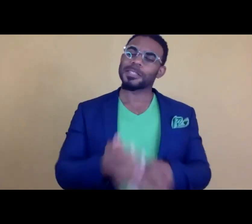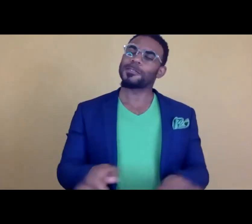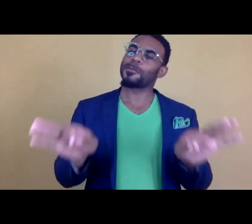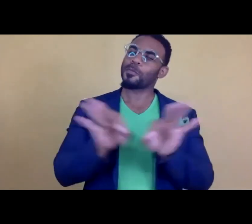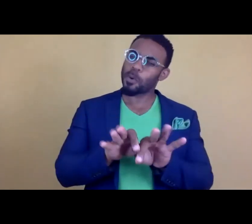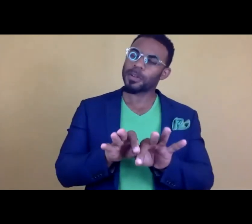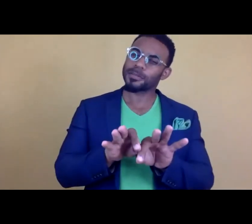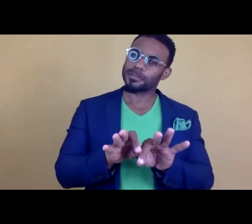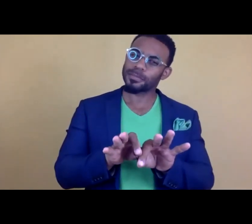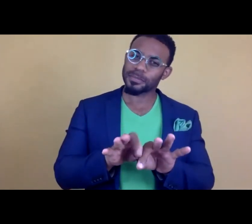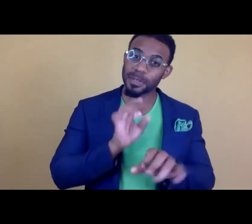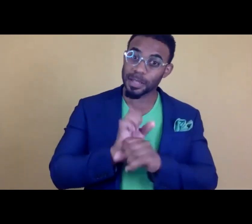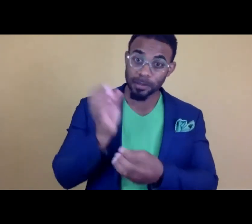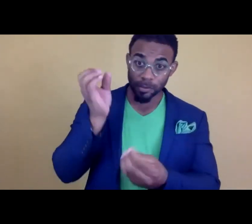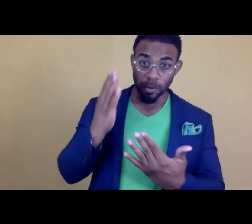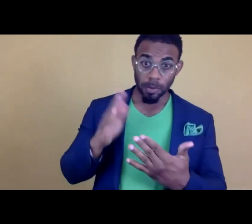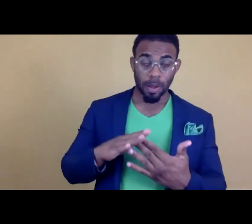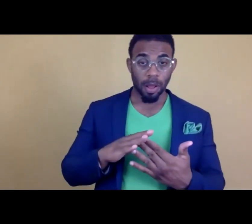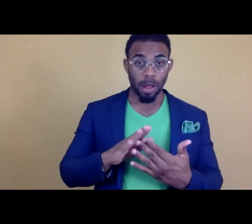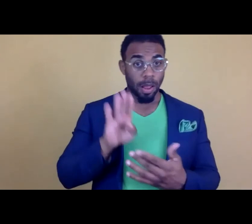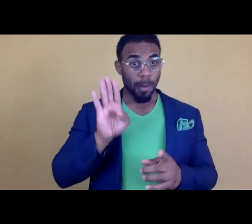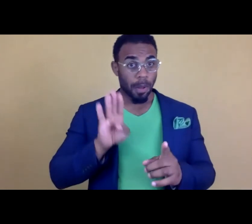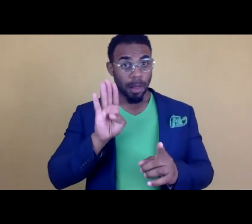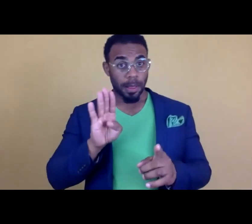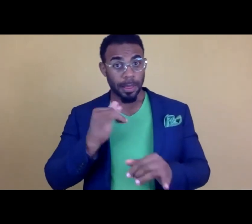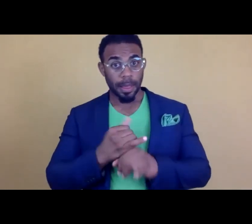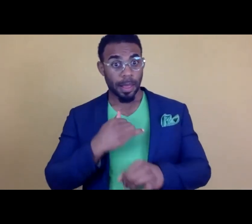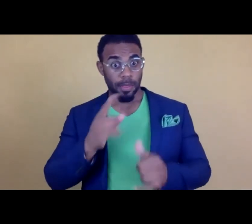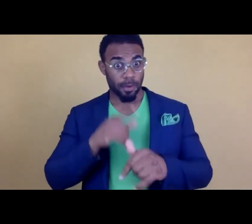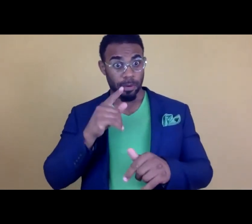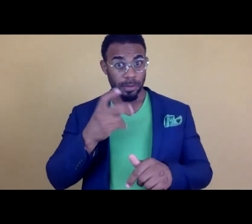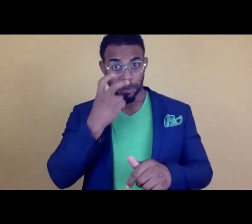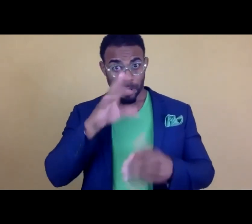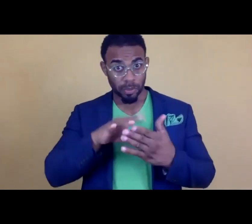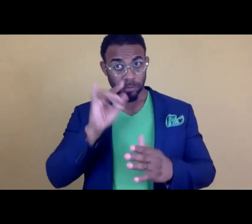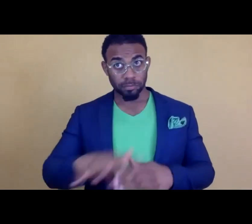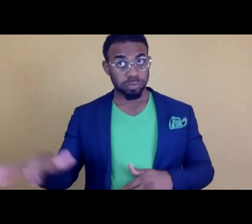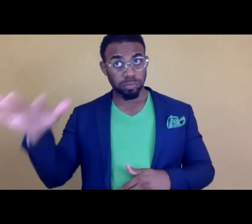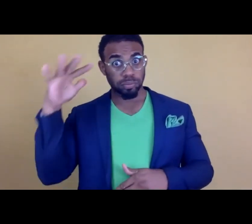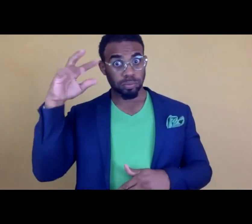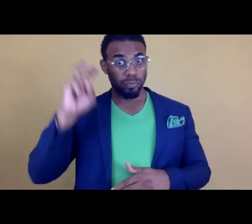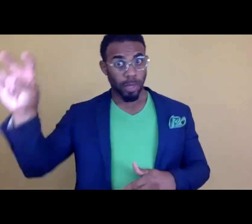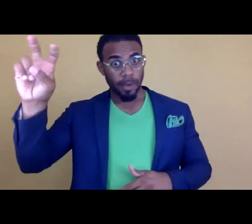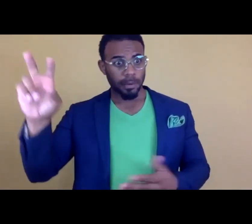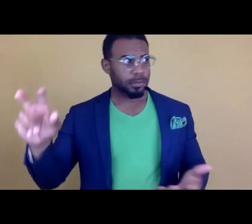They actually told me on the Boston campus at Berklee that I was the first blind student